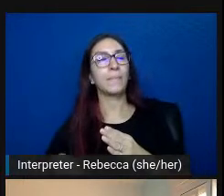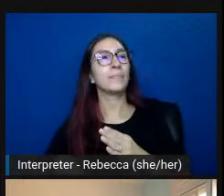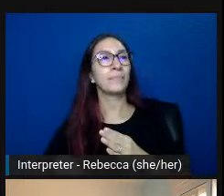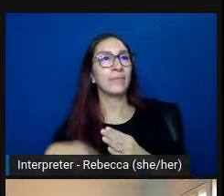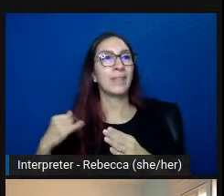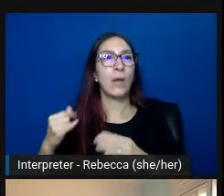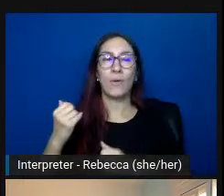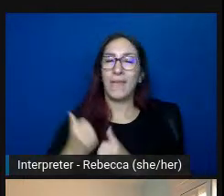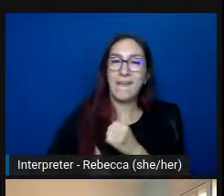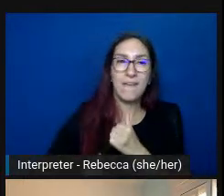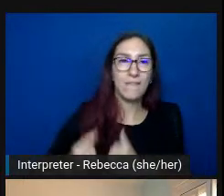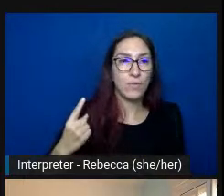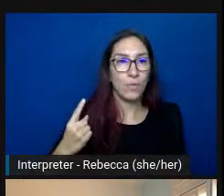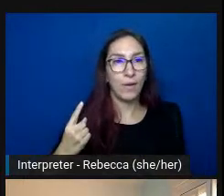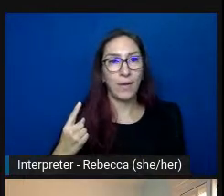At some point they decided to change and we moved